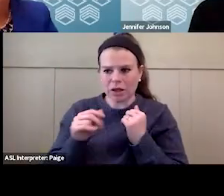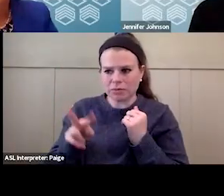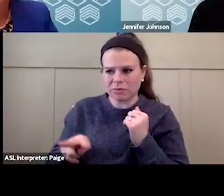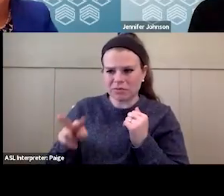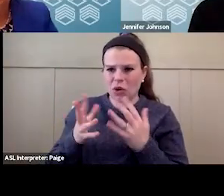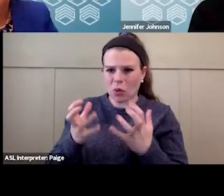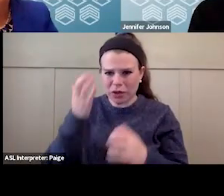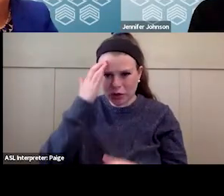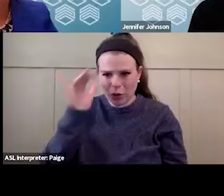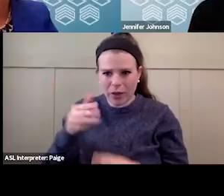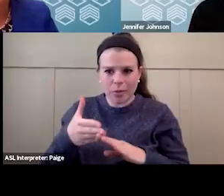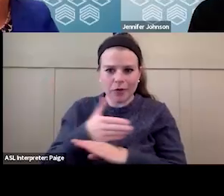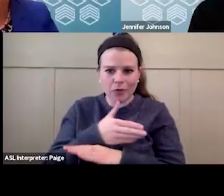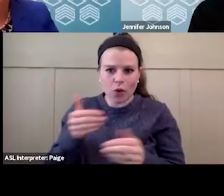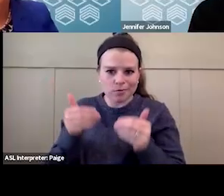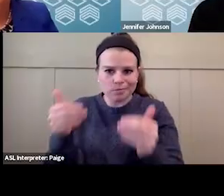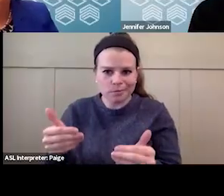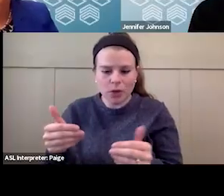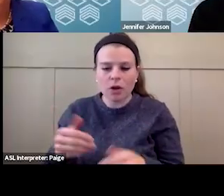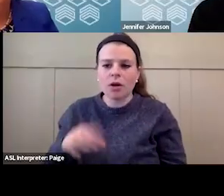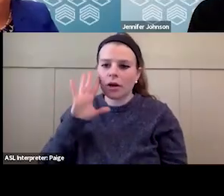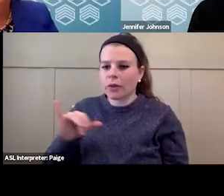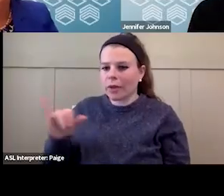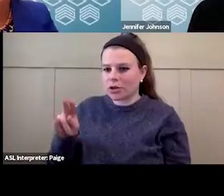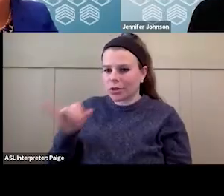Um, I know Jenny will talk about that in a little while, about how, um, it's